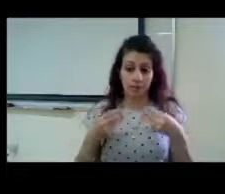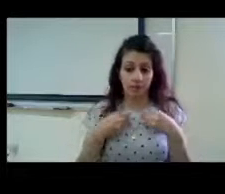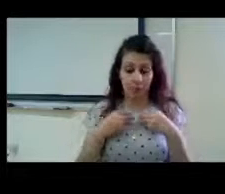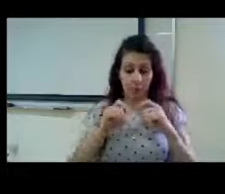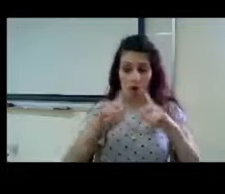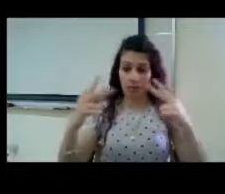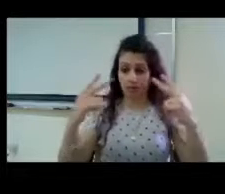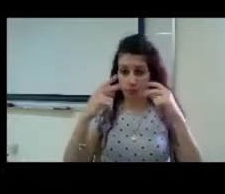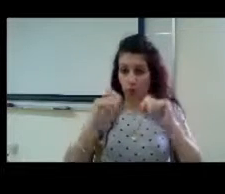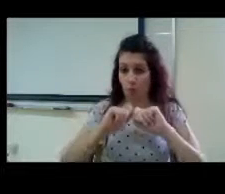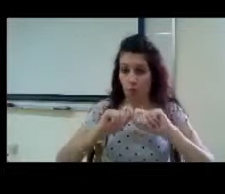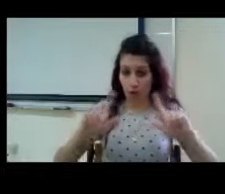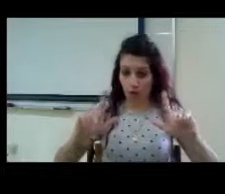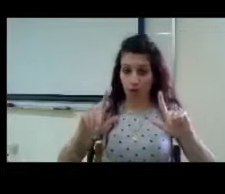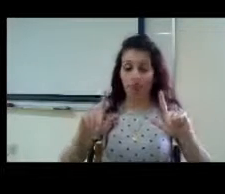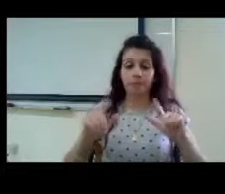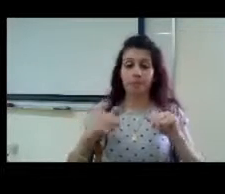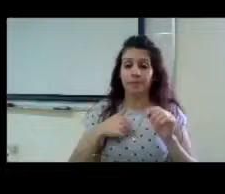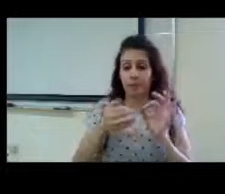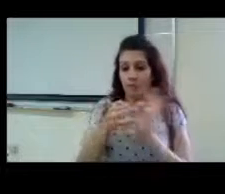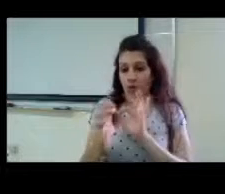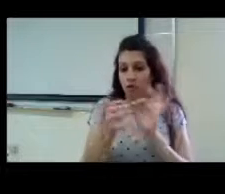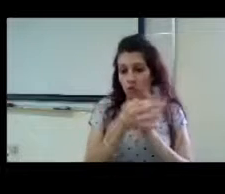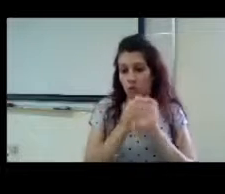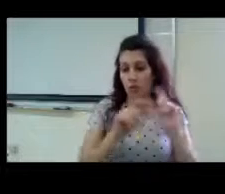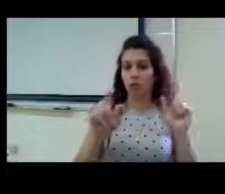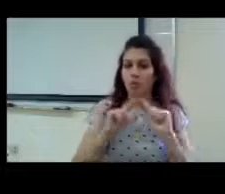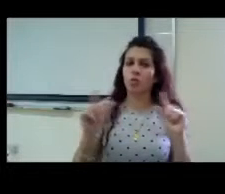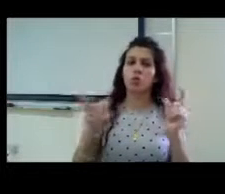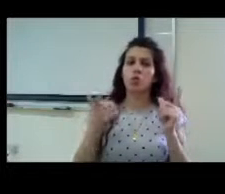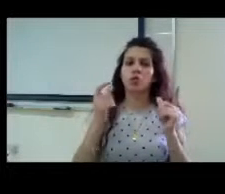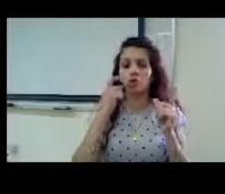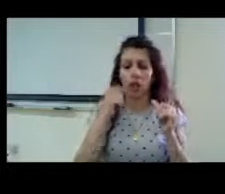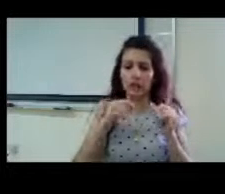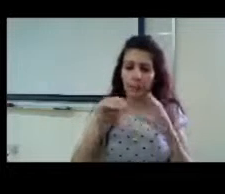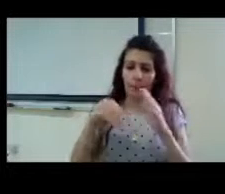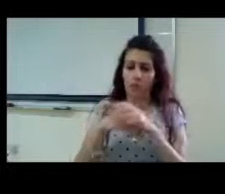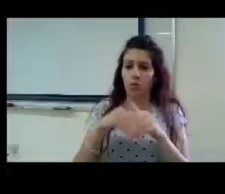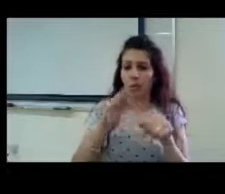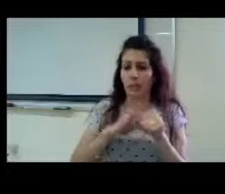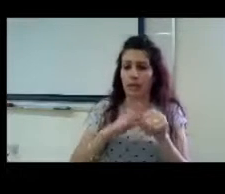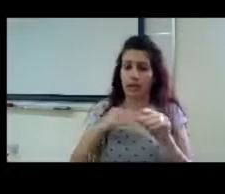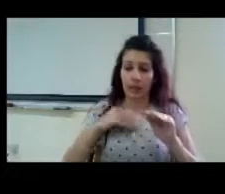protection priorities for the UNHCR and this is the key link between protection